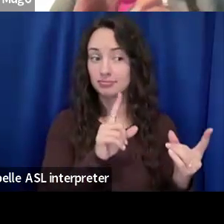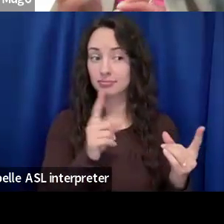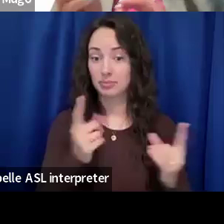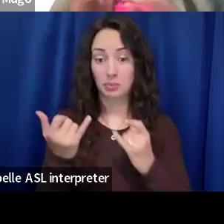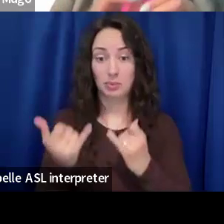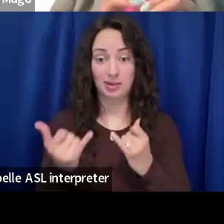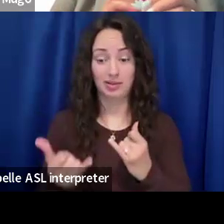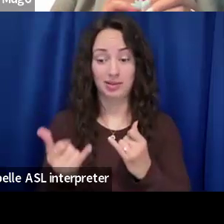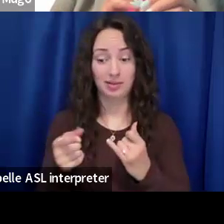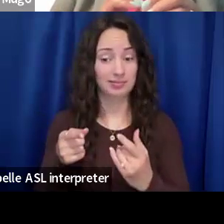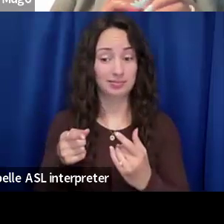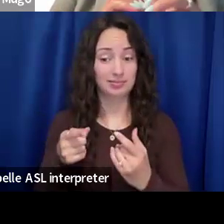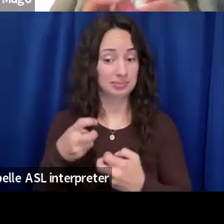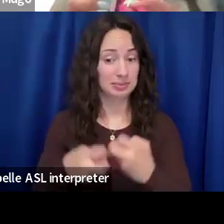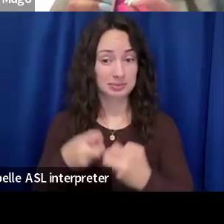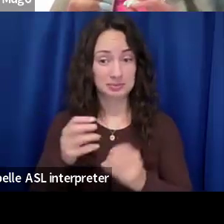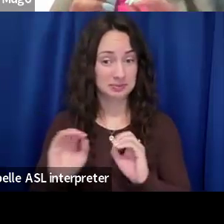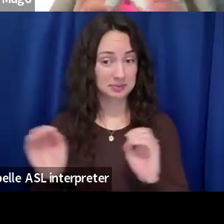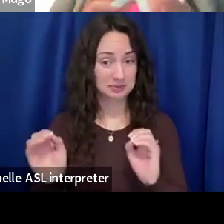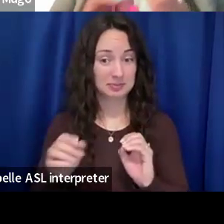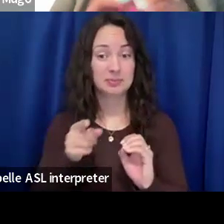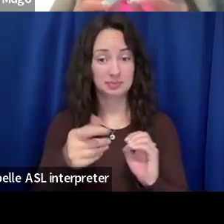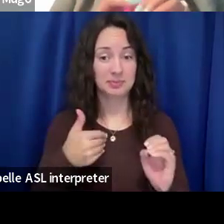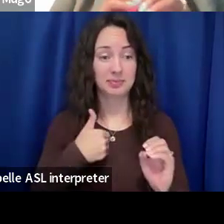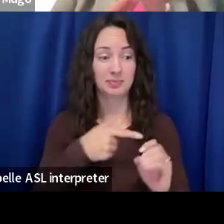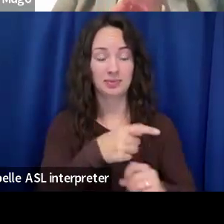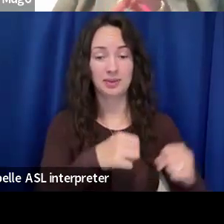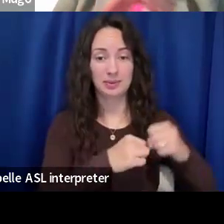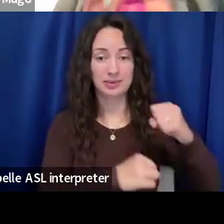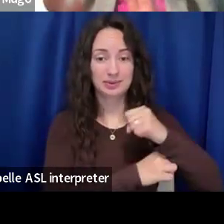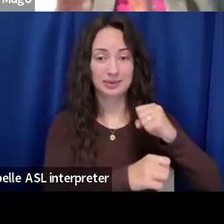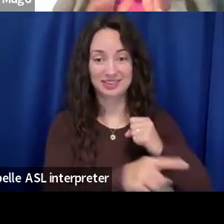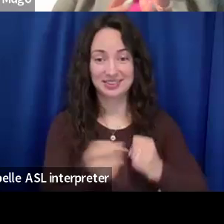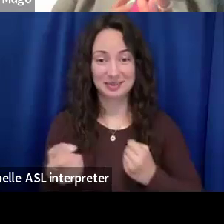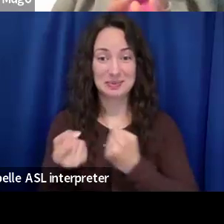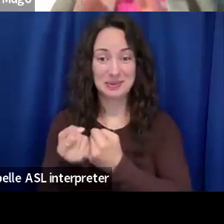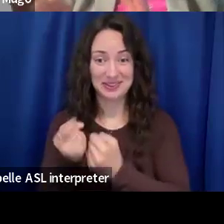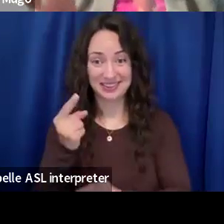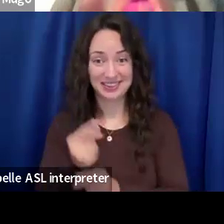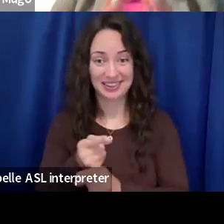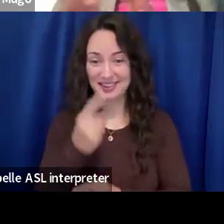have the infrastructure to support that and can you share about how you worked with the financial